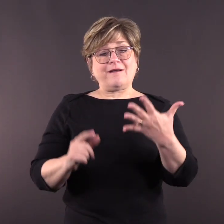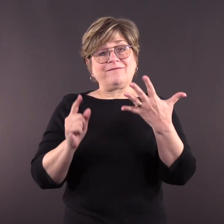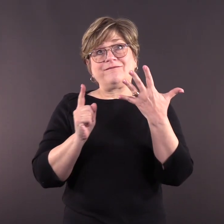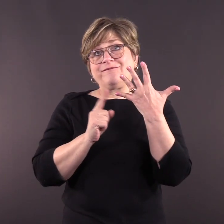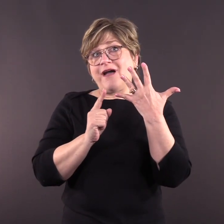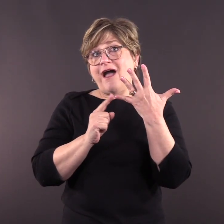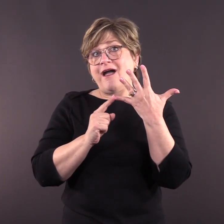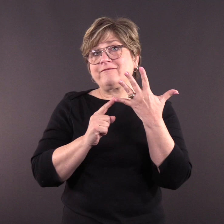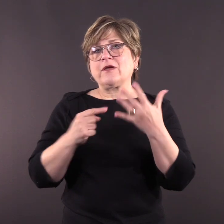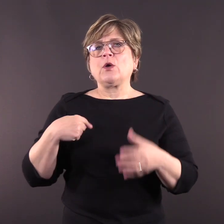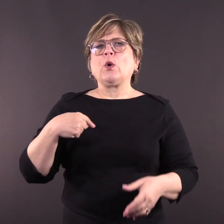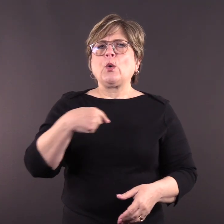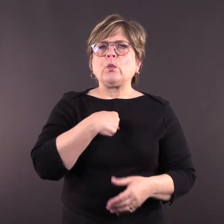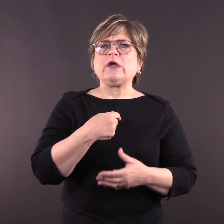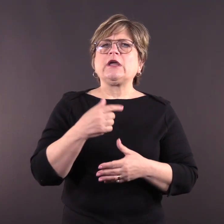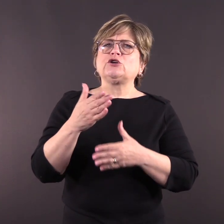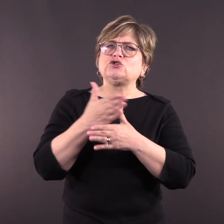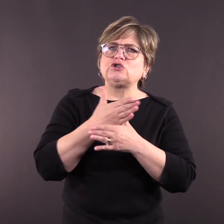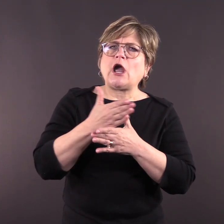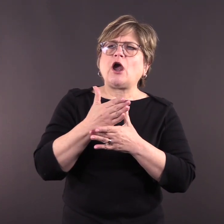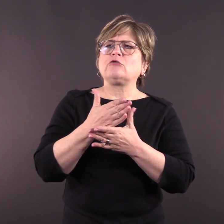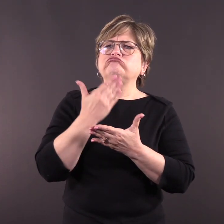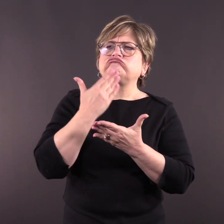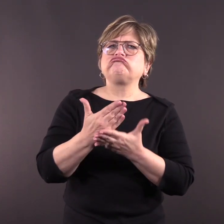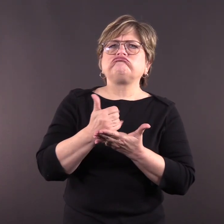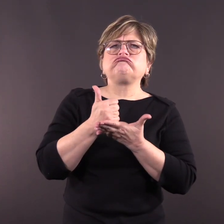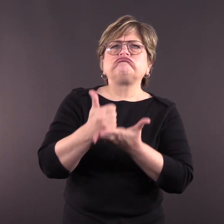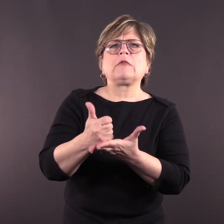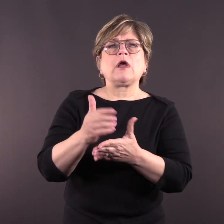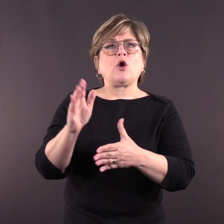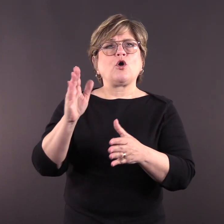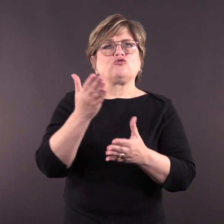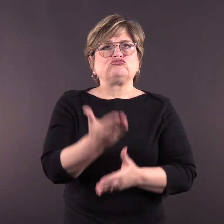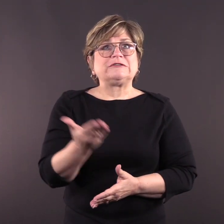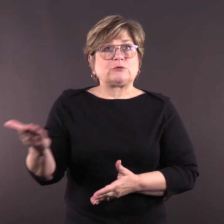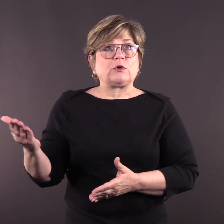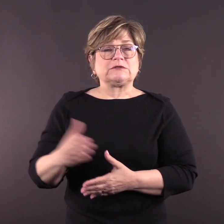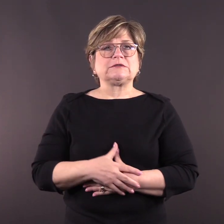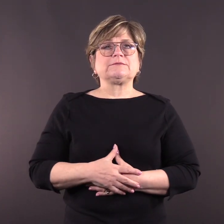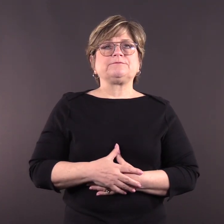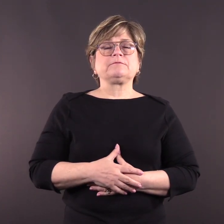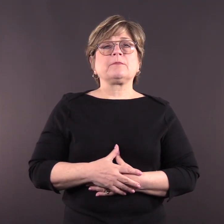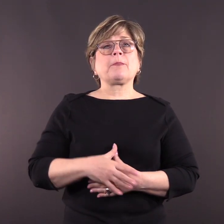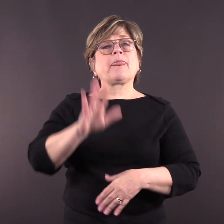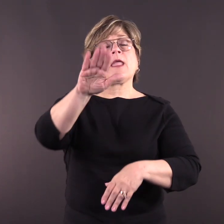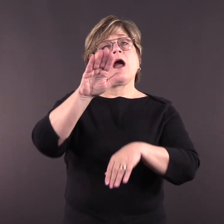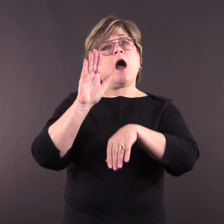5. We share helpful resources